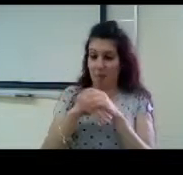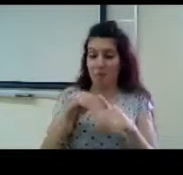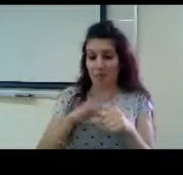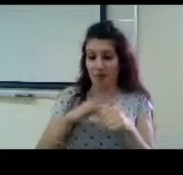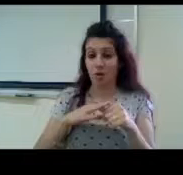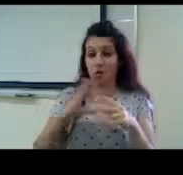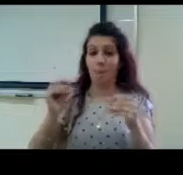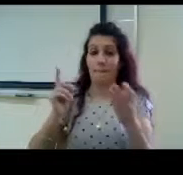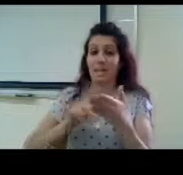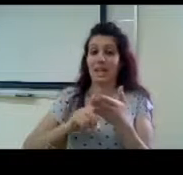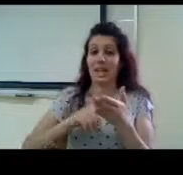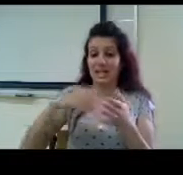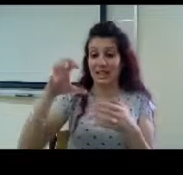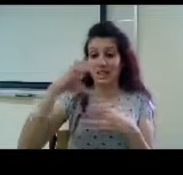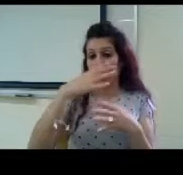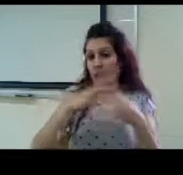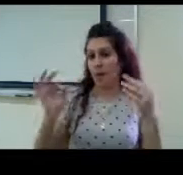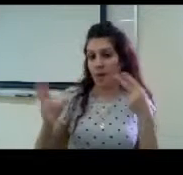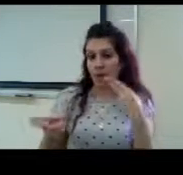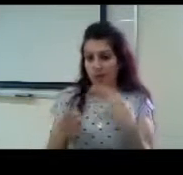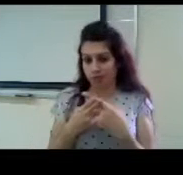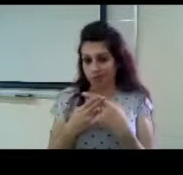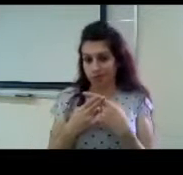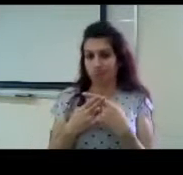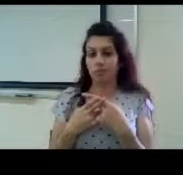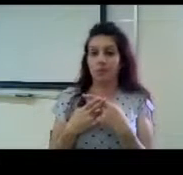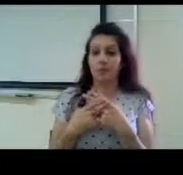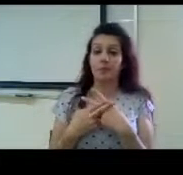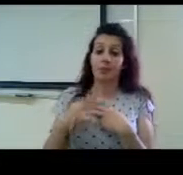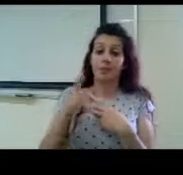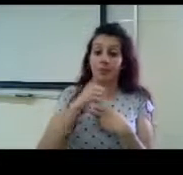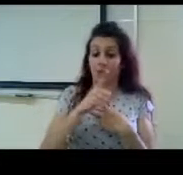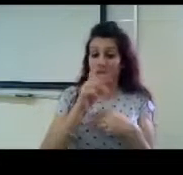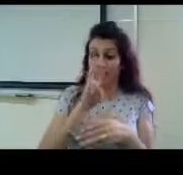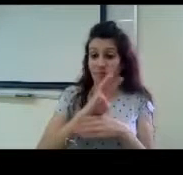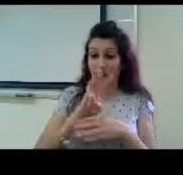during the response because the televised lessons and the online